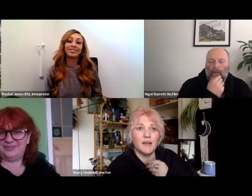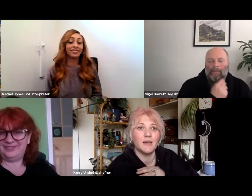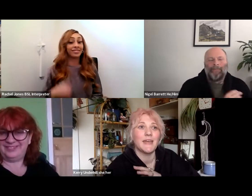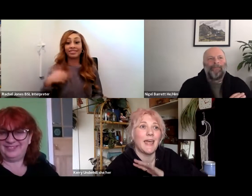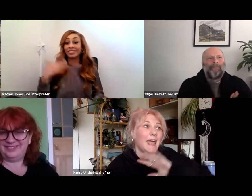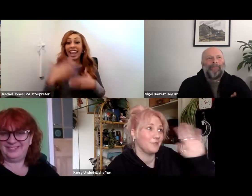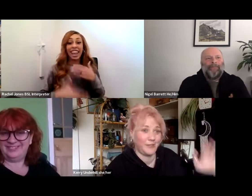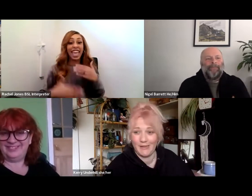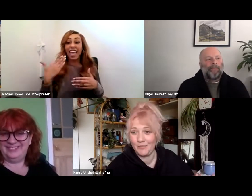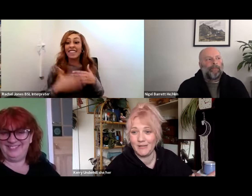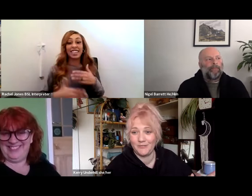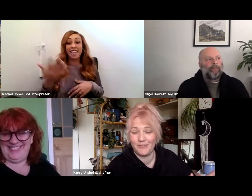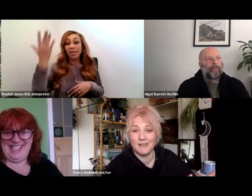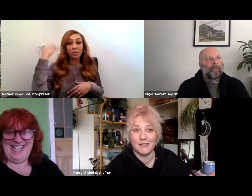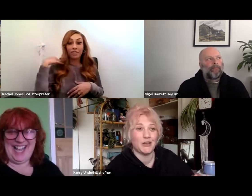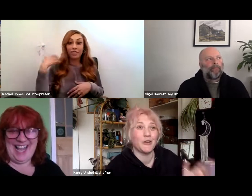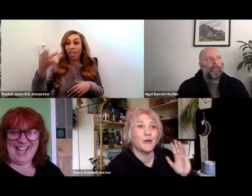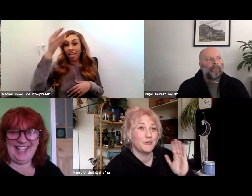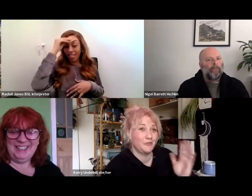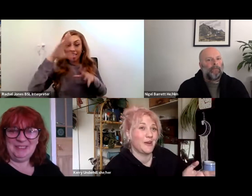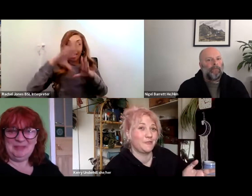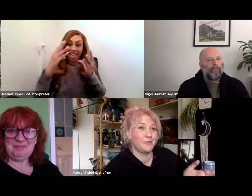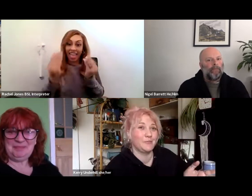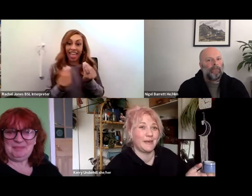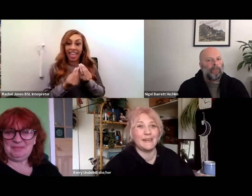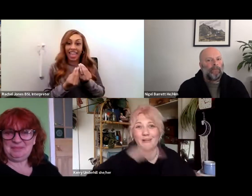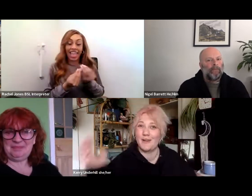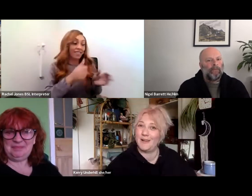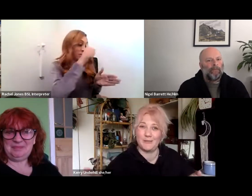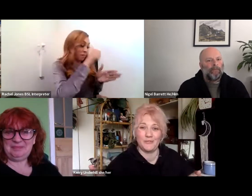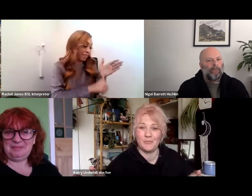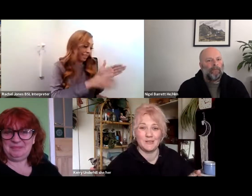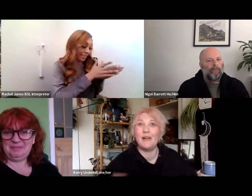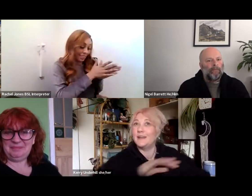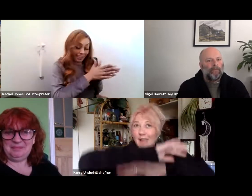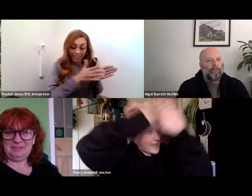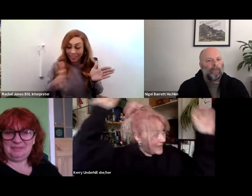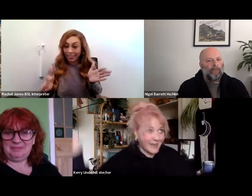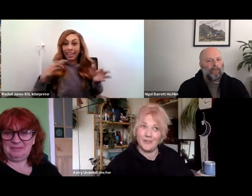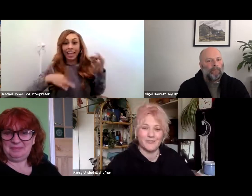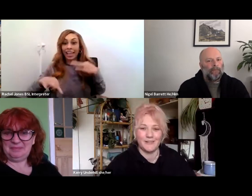so I learnt everything about it, all as part of the show, right from the beginning to performing, so I learnt everything.